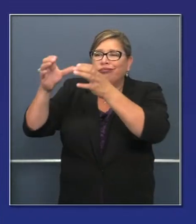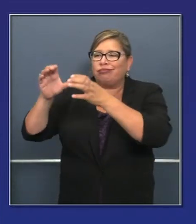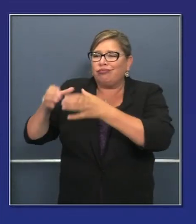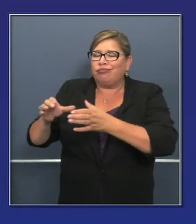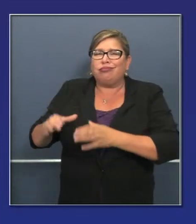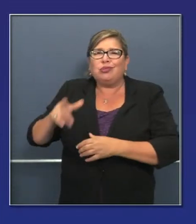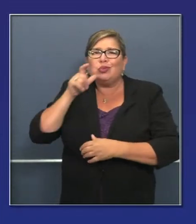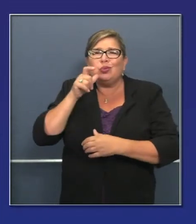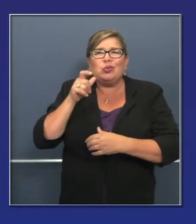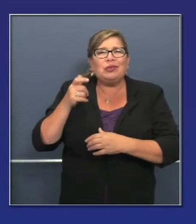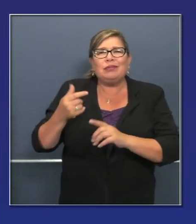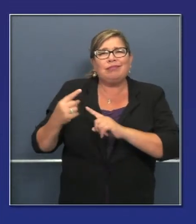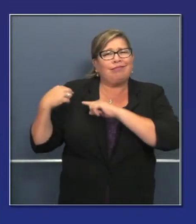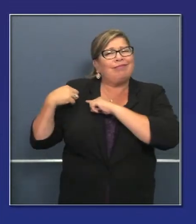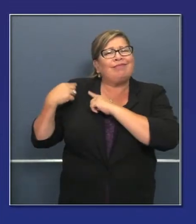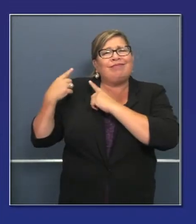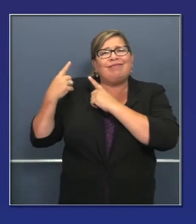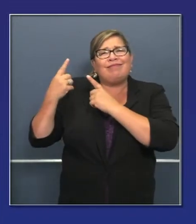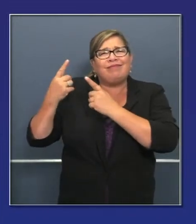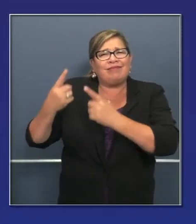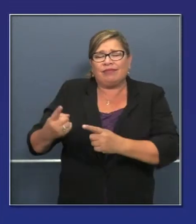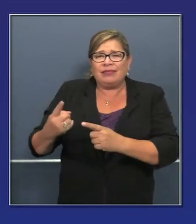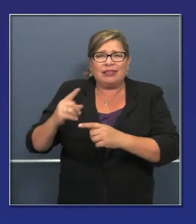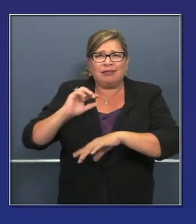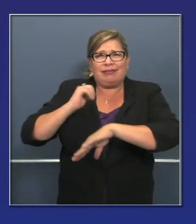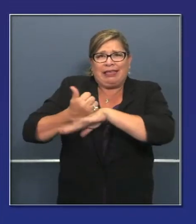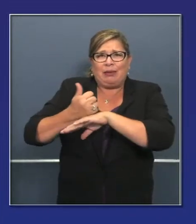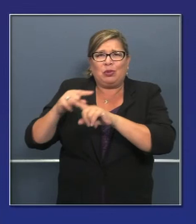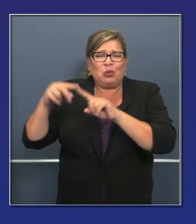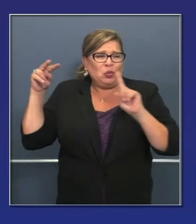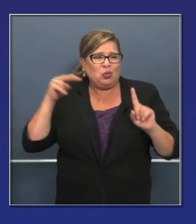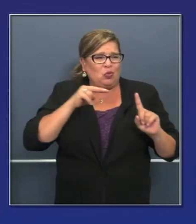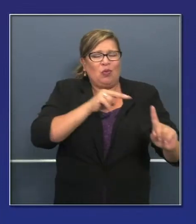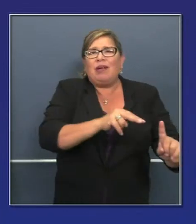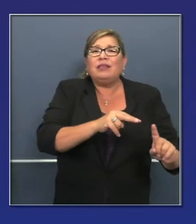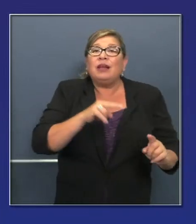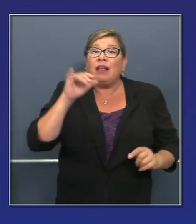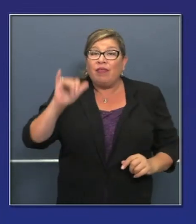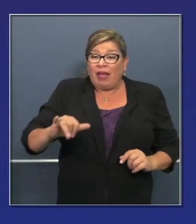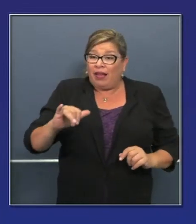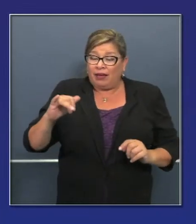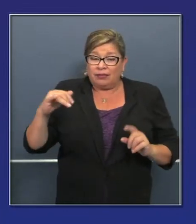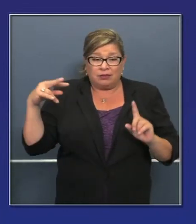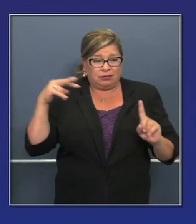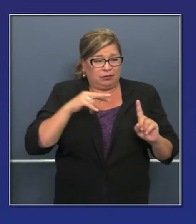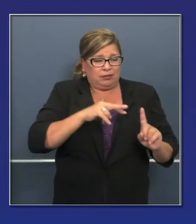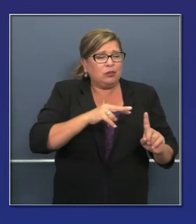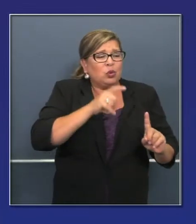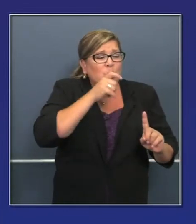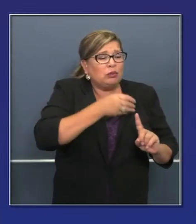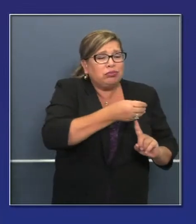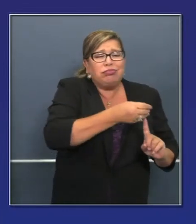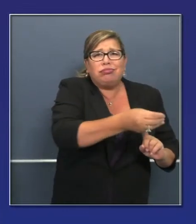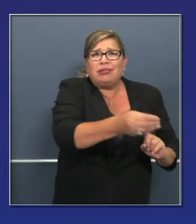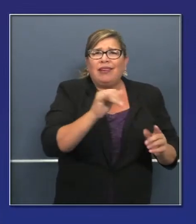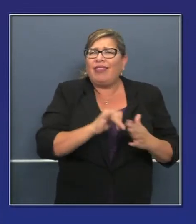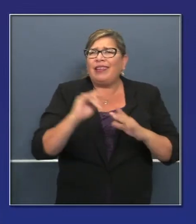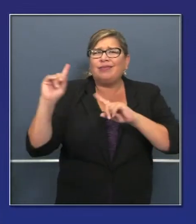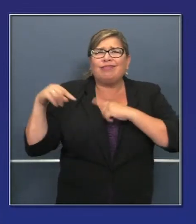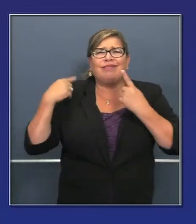people contact tracing is not novel it's not new it's been around for decades TB measles HIV and